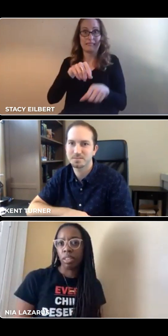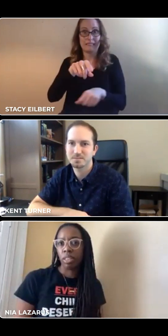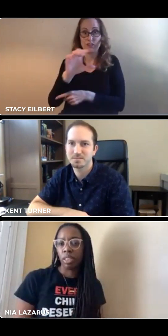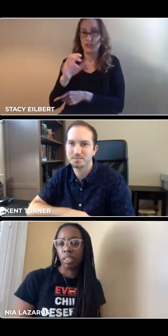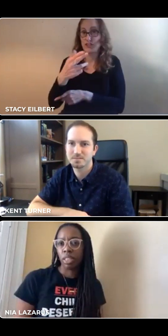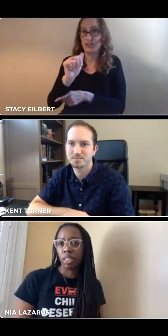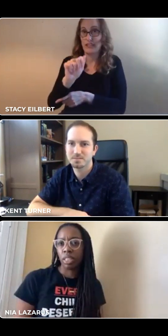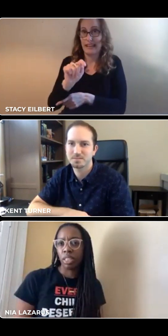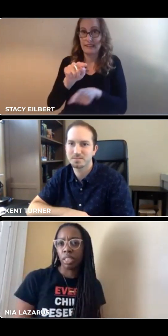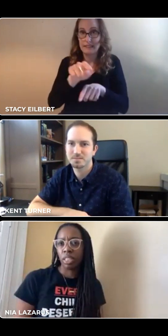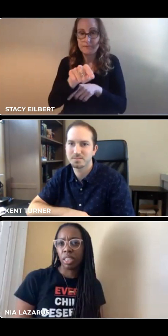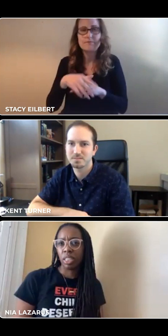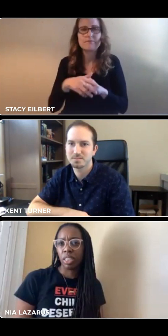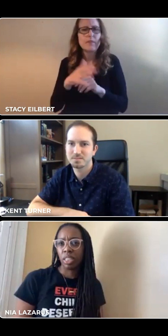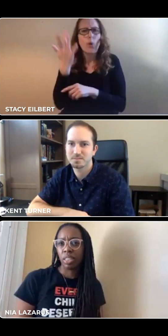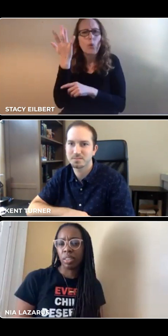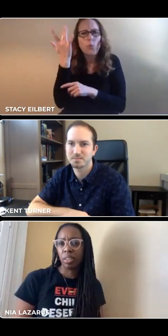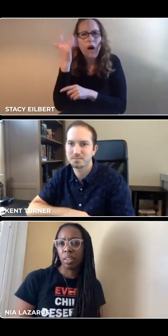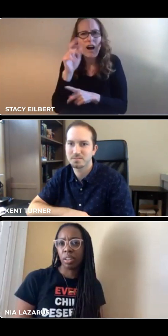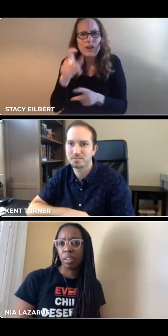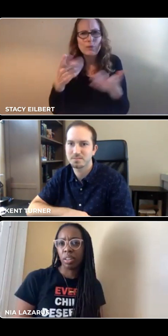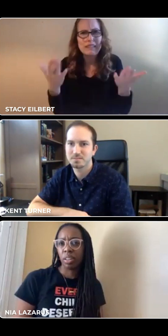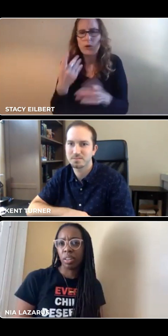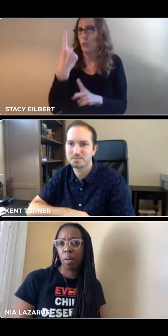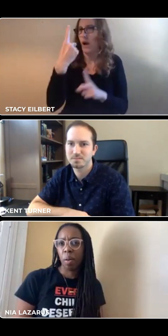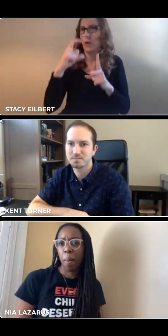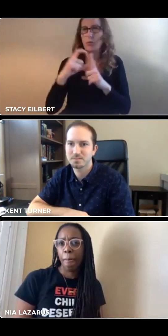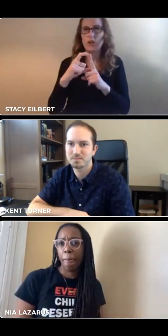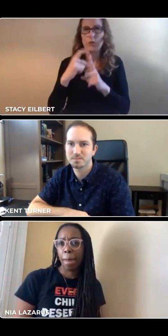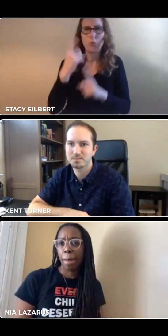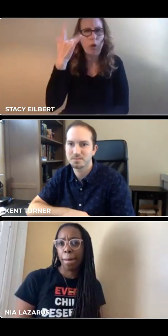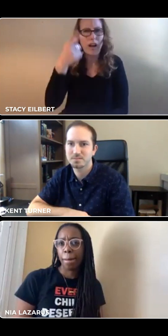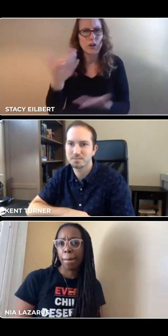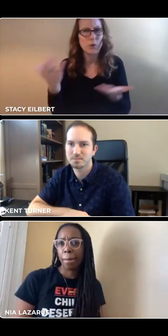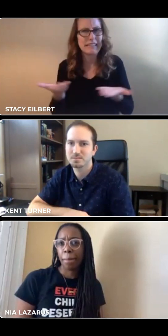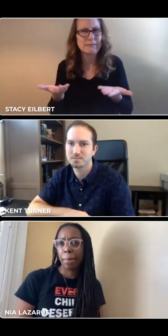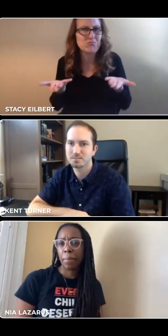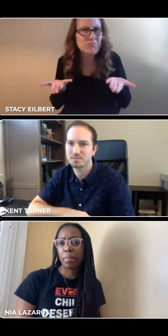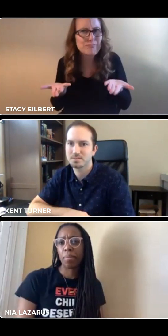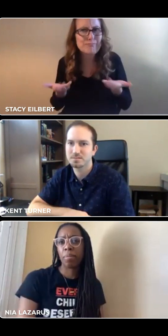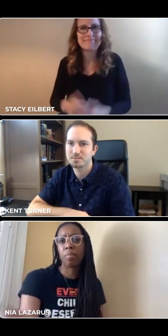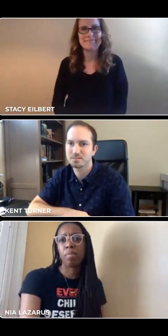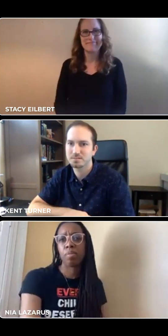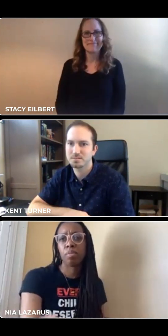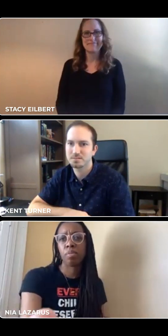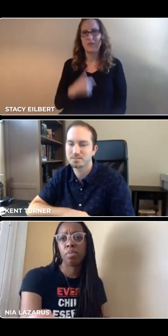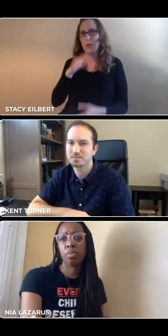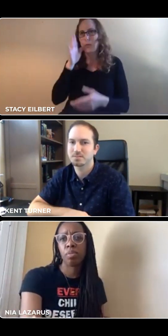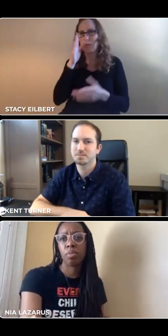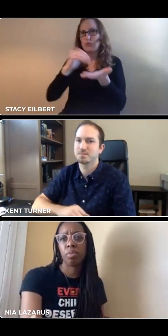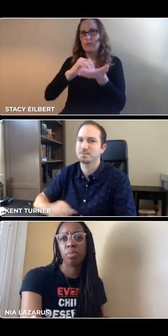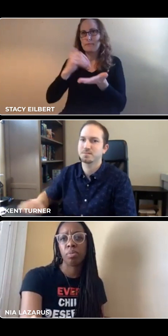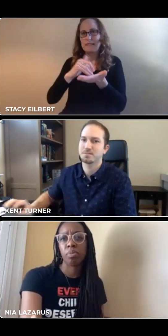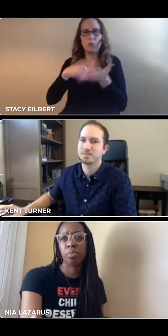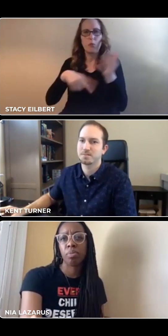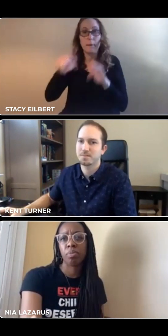For this, you can answer in the chat box. Just give a one-word answer